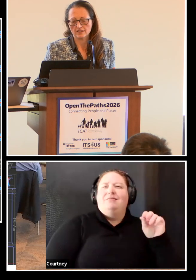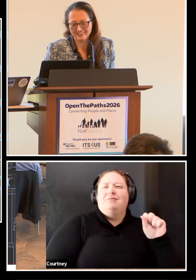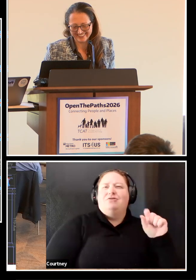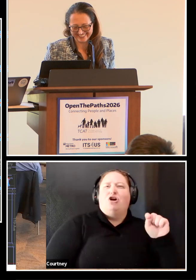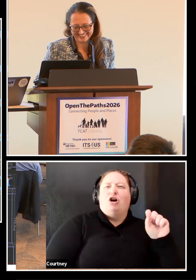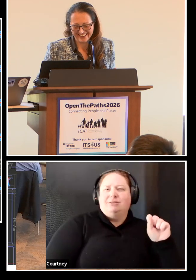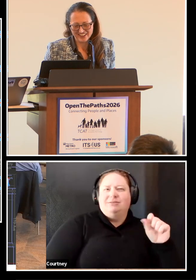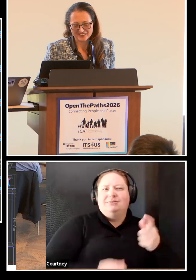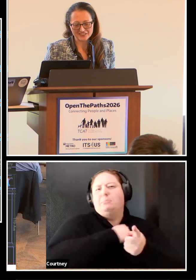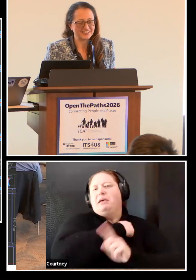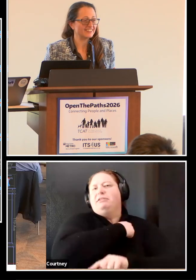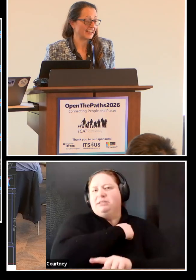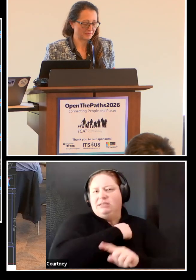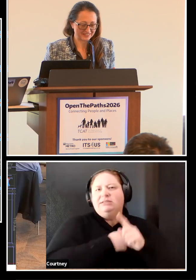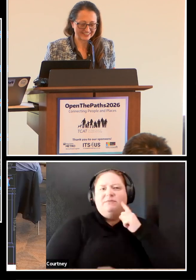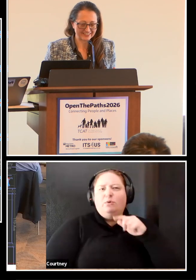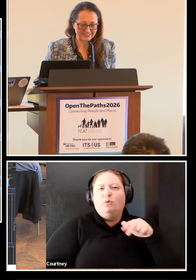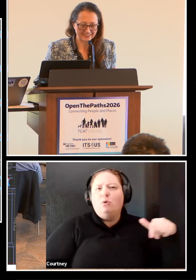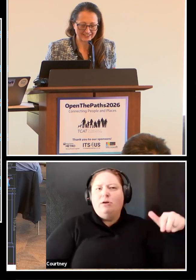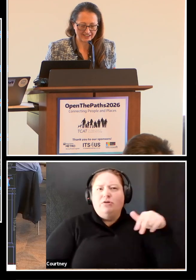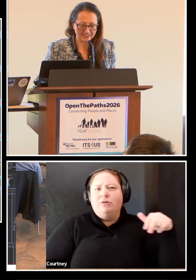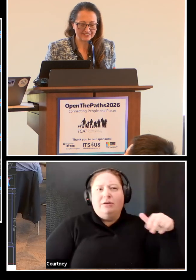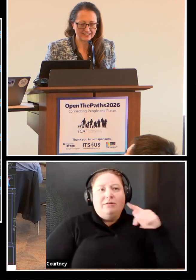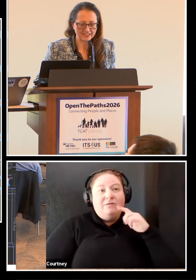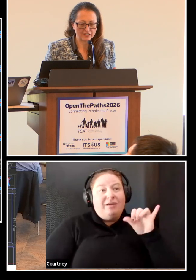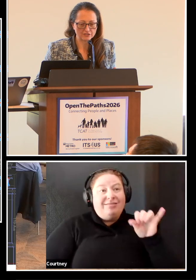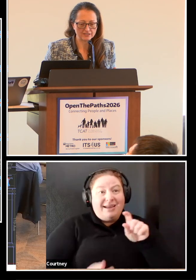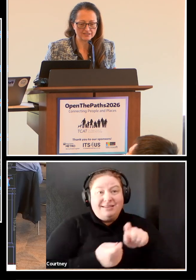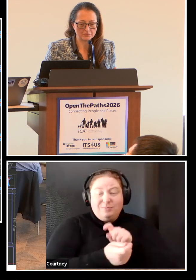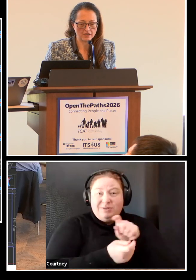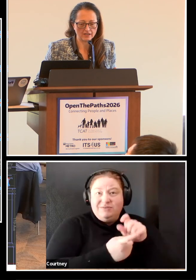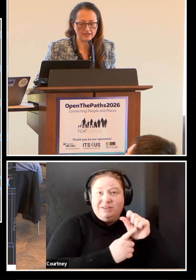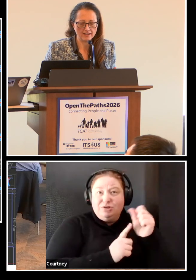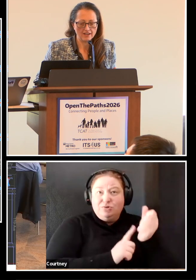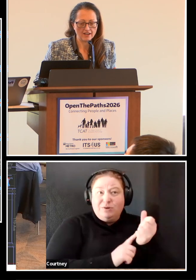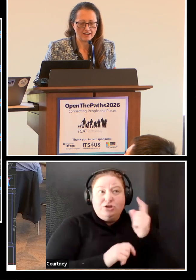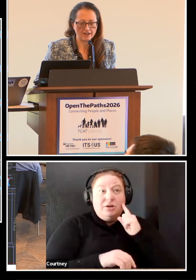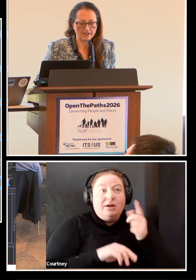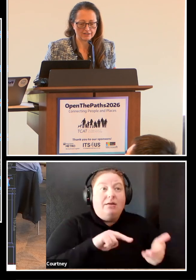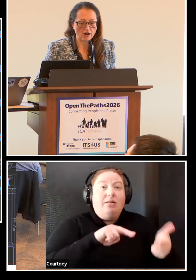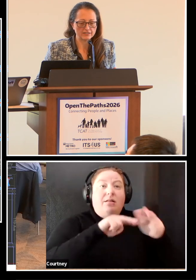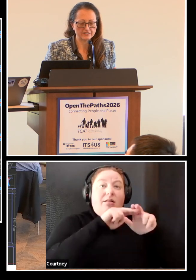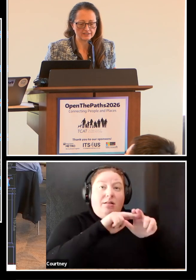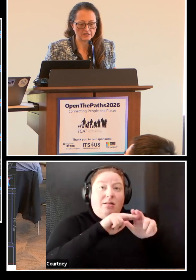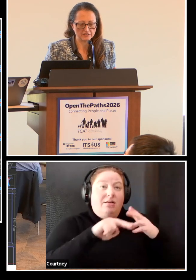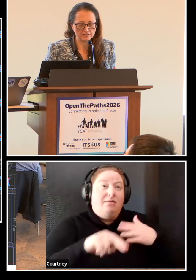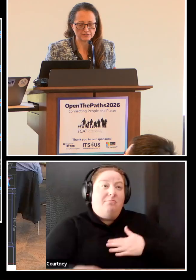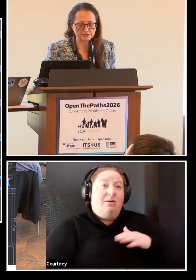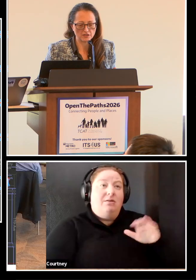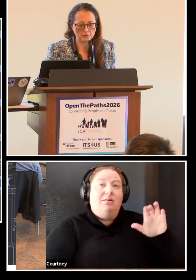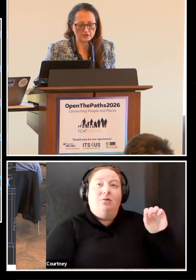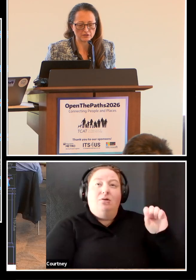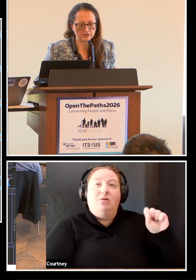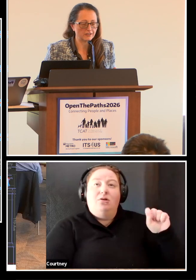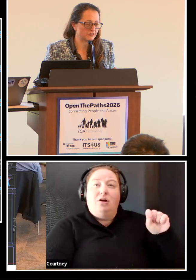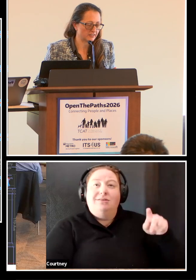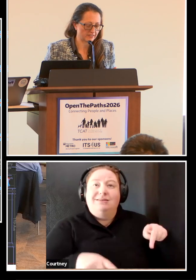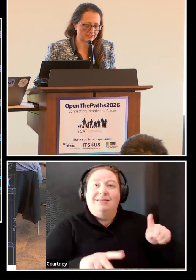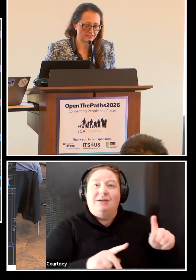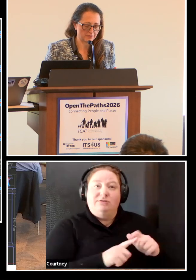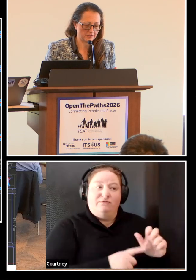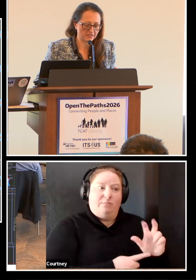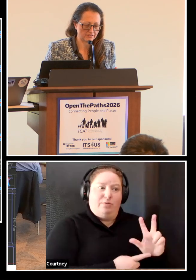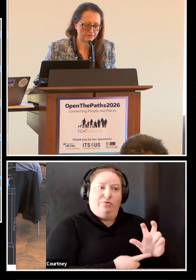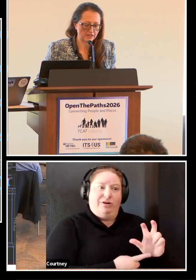Okay. So in that particular case I increased my uh cost allowance from 300 seconds meaning